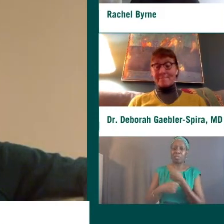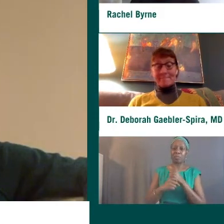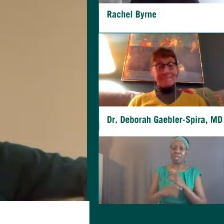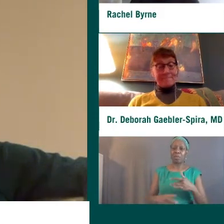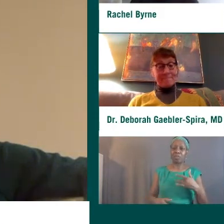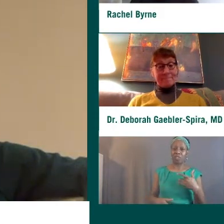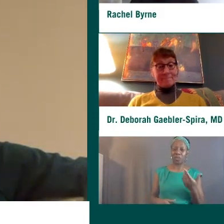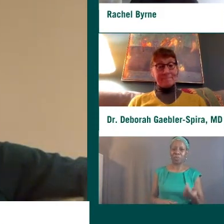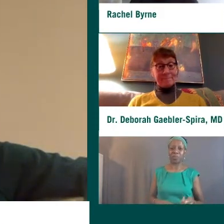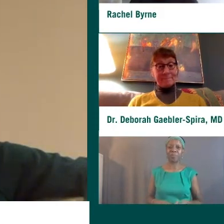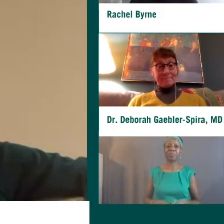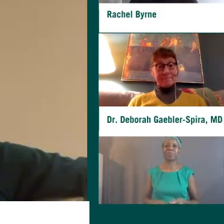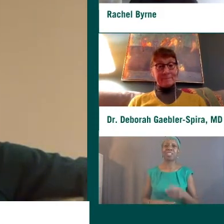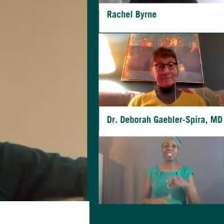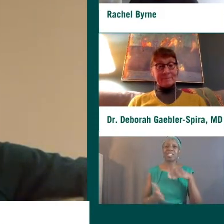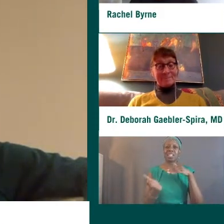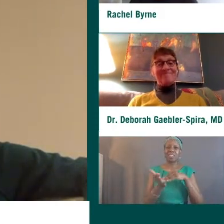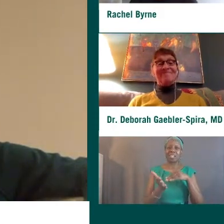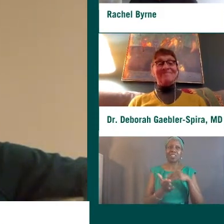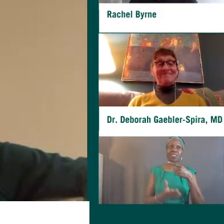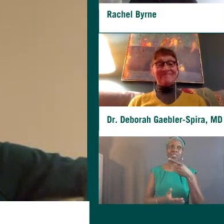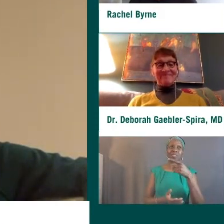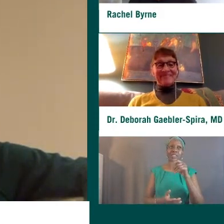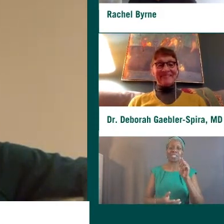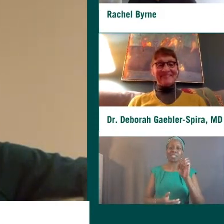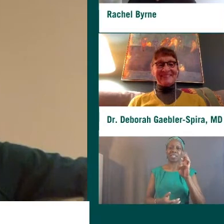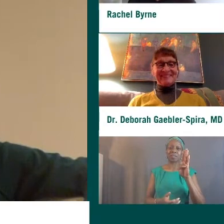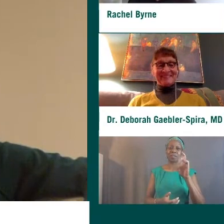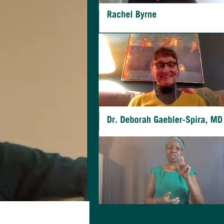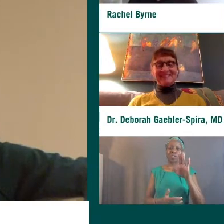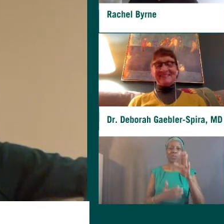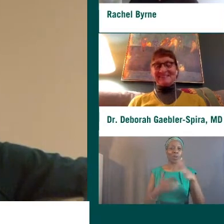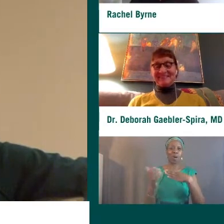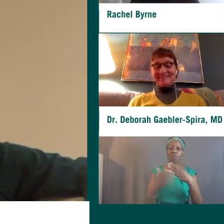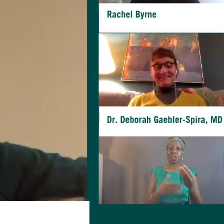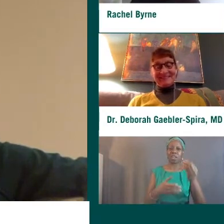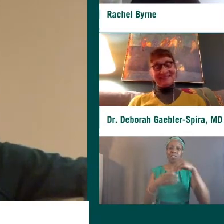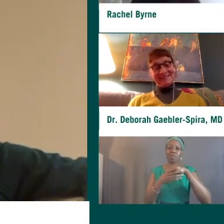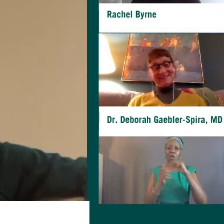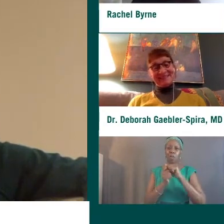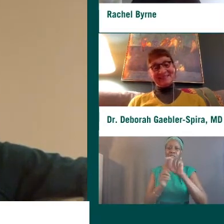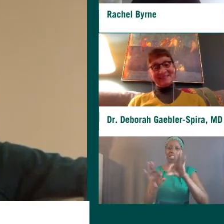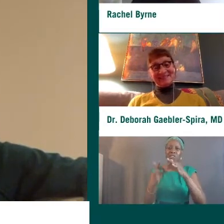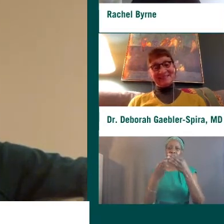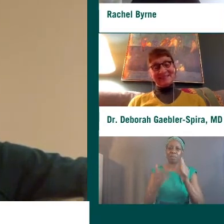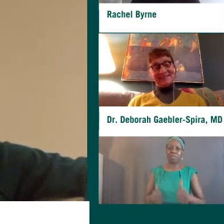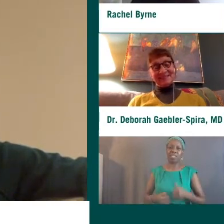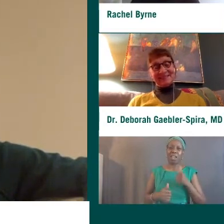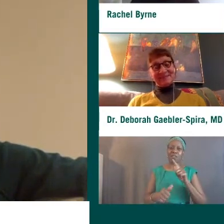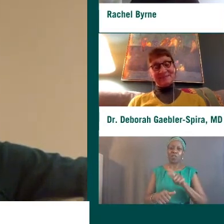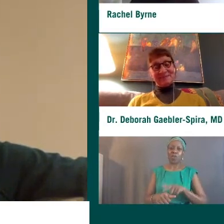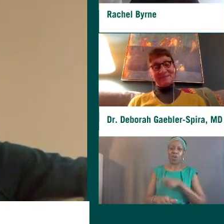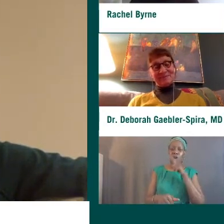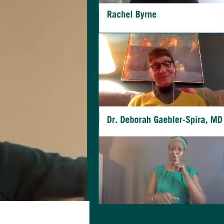of the Johnson's family life, and Larke's life for a very long time. Angela, I'm gonna go back to you